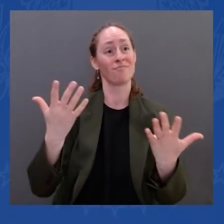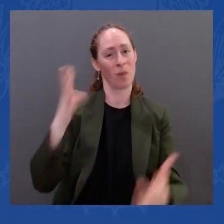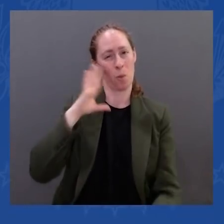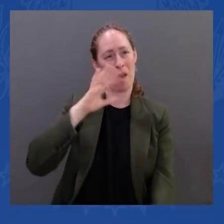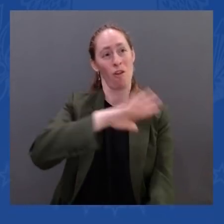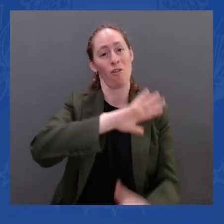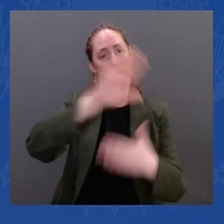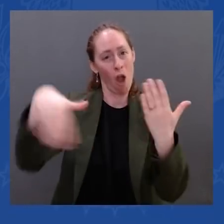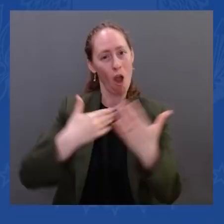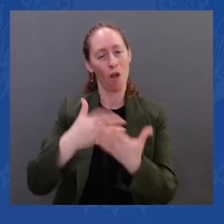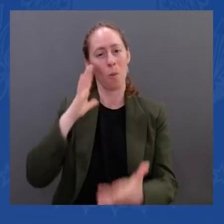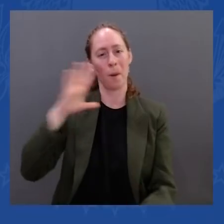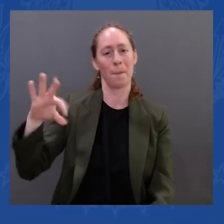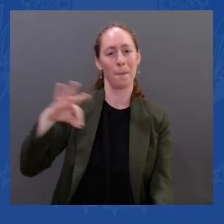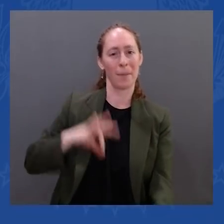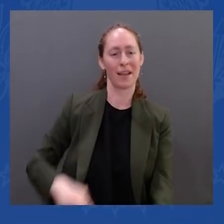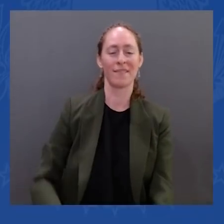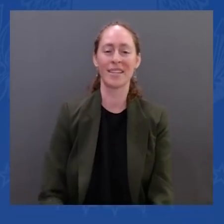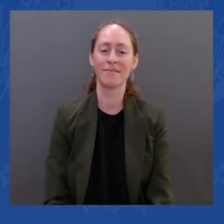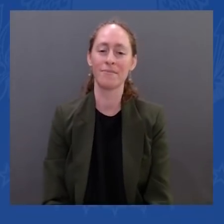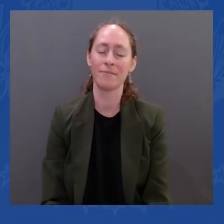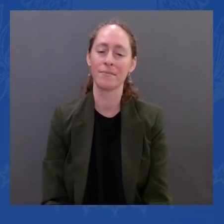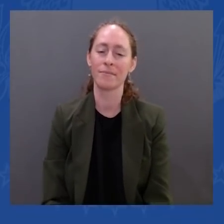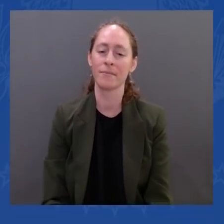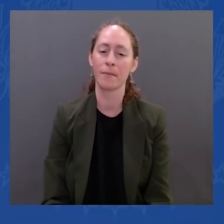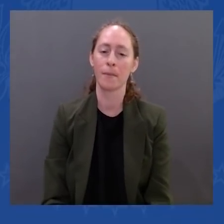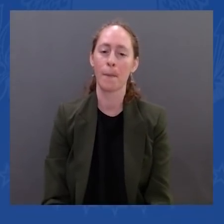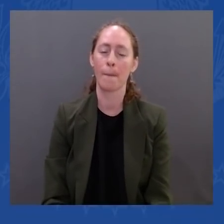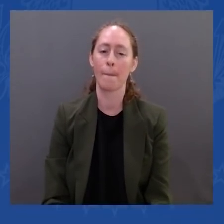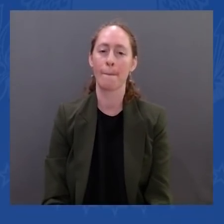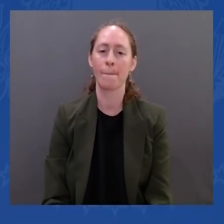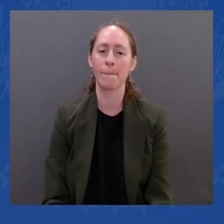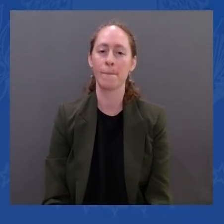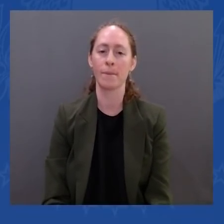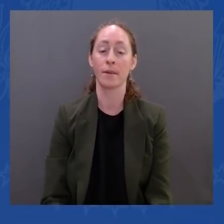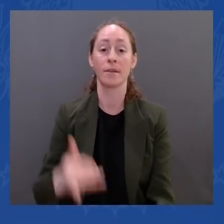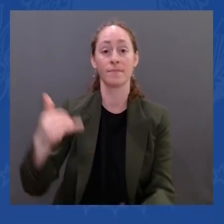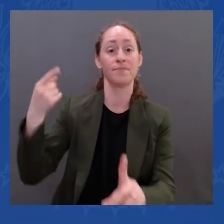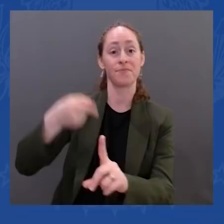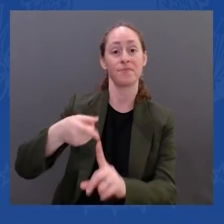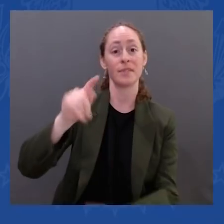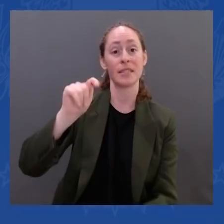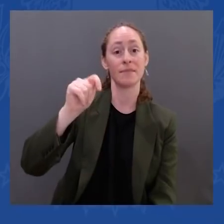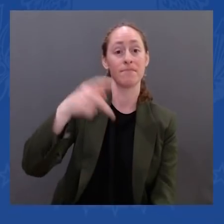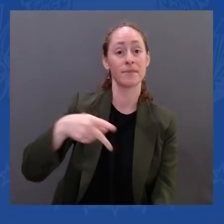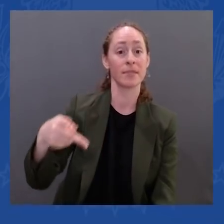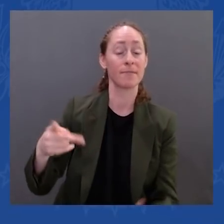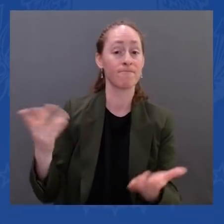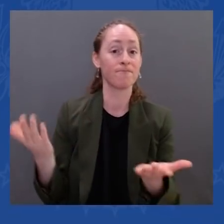From the strategic perspective of U.S. engagement in the international order of the Indo-Pacific,